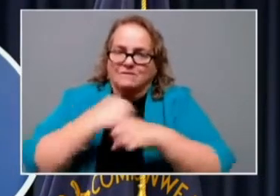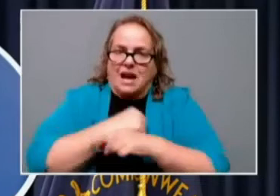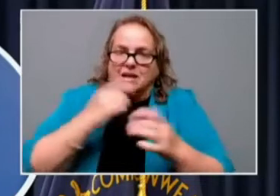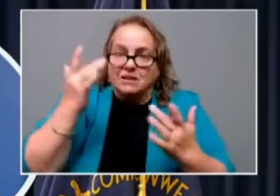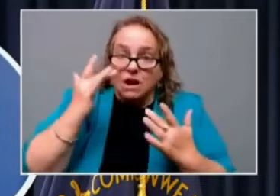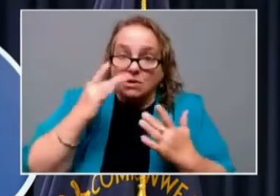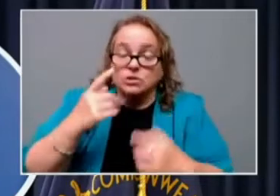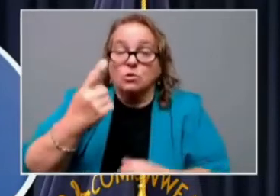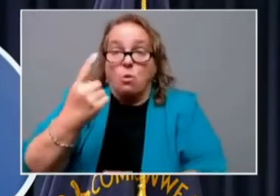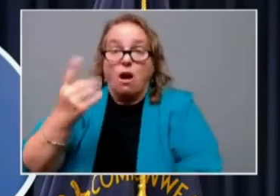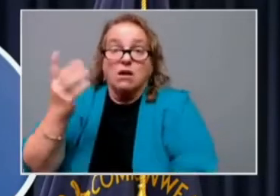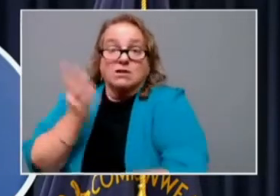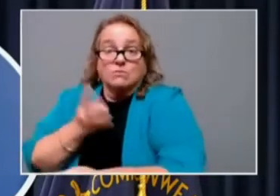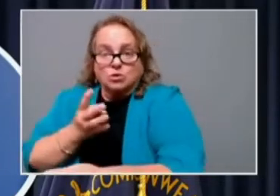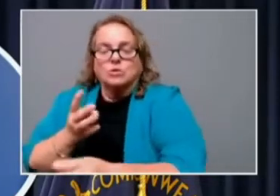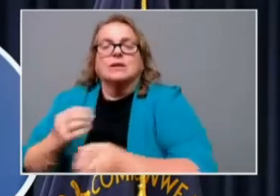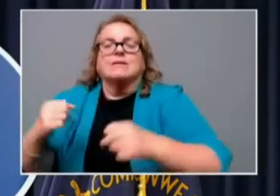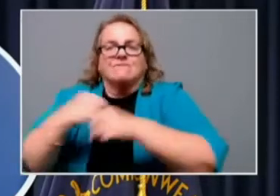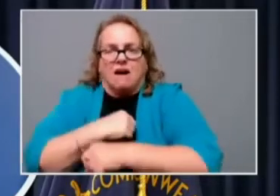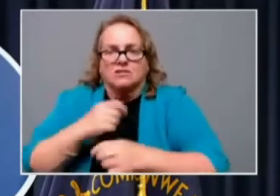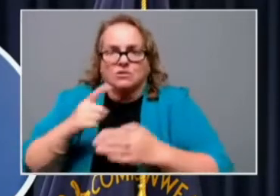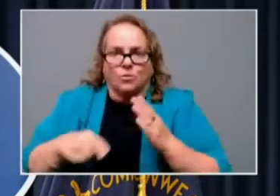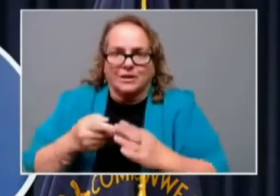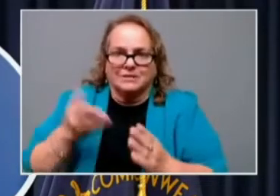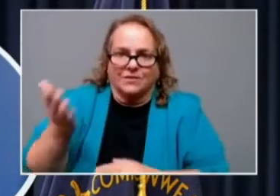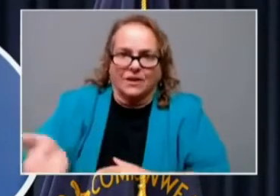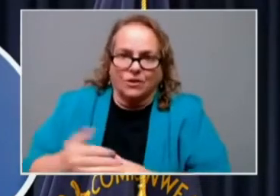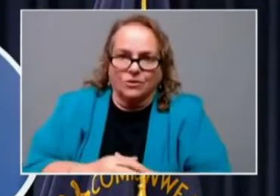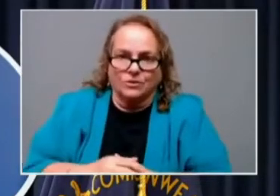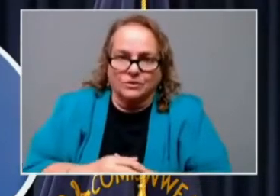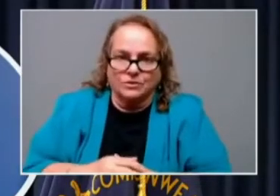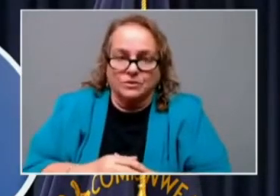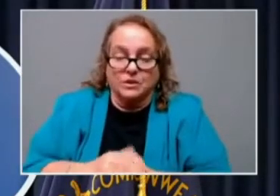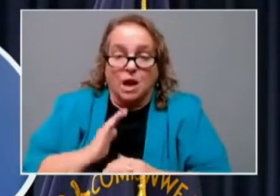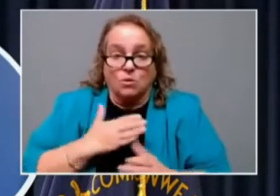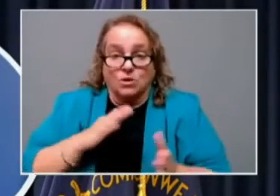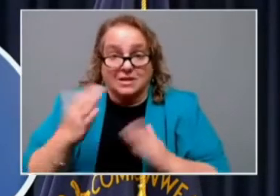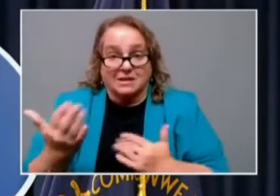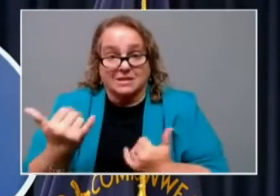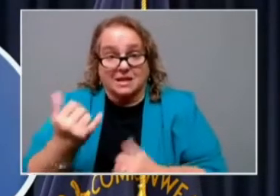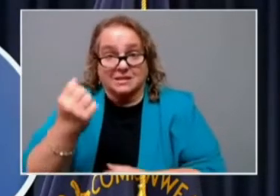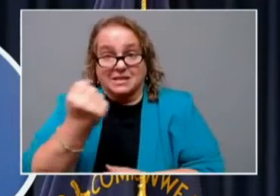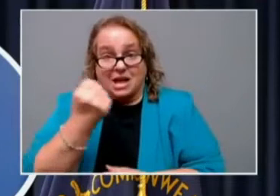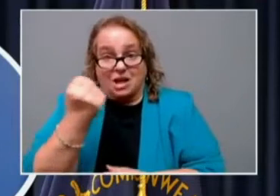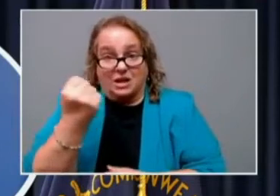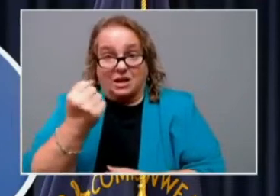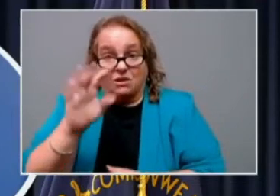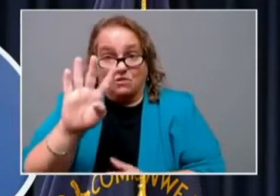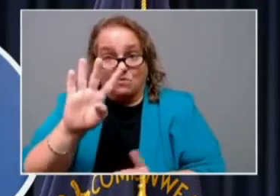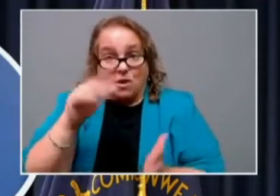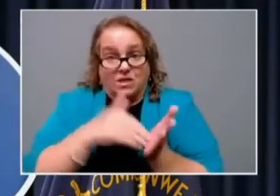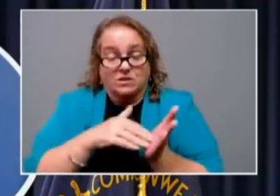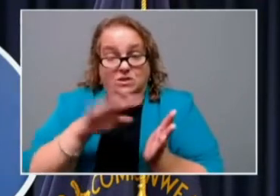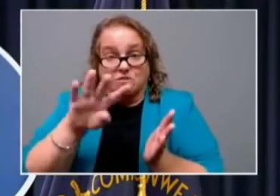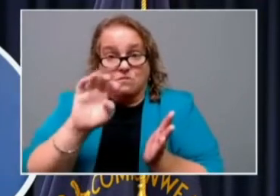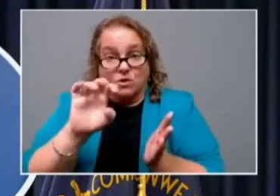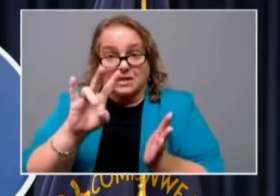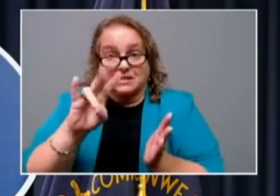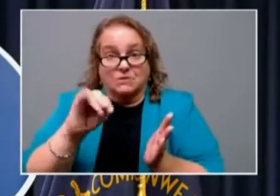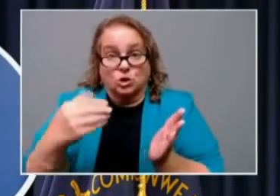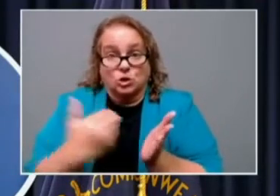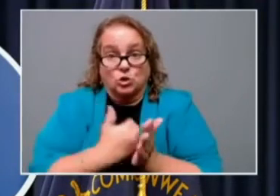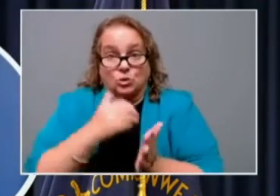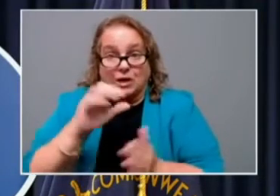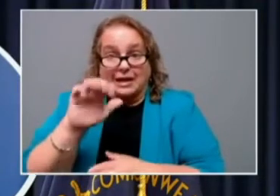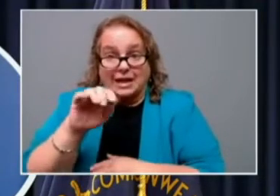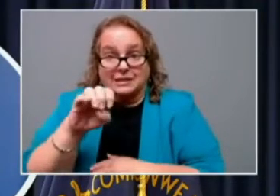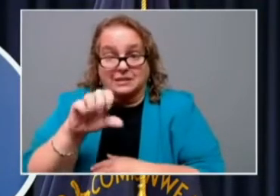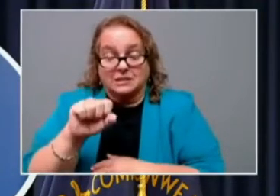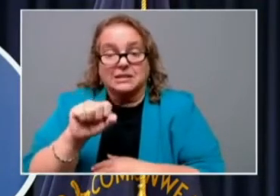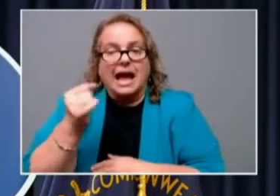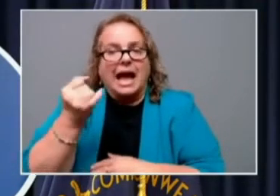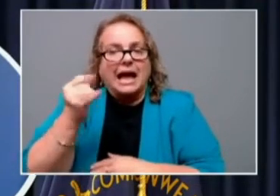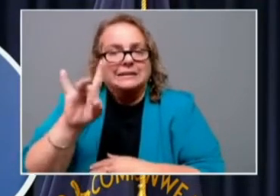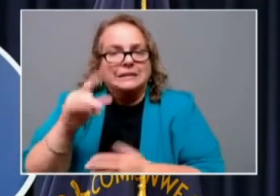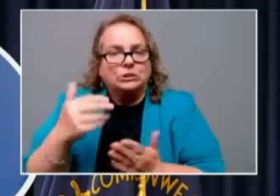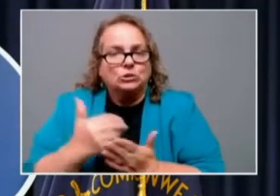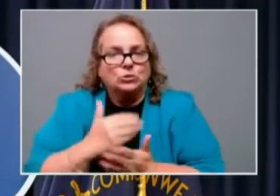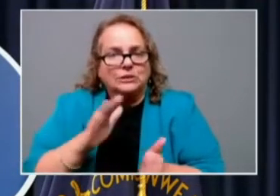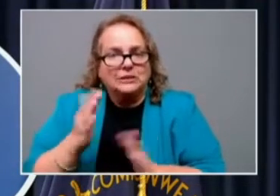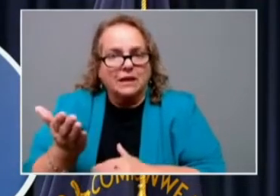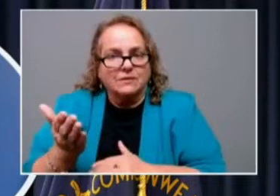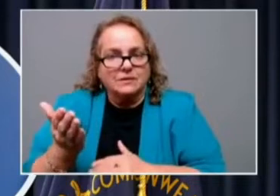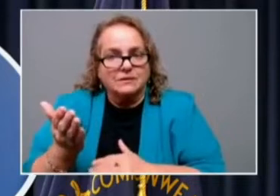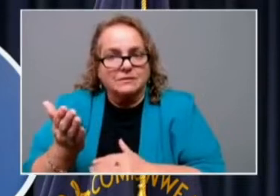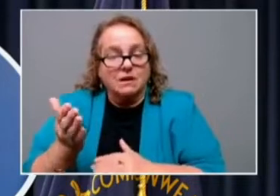do our deaths On Saturday 4470 new cases, 18 new deaths on Sunday 3,111